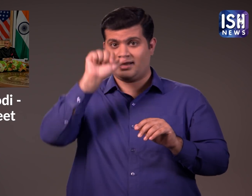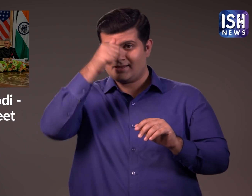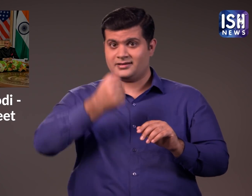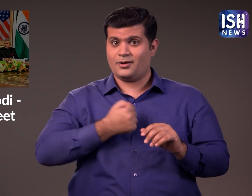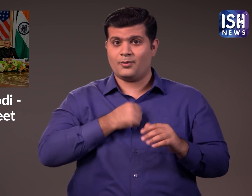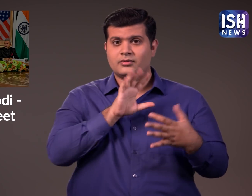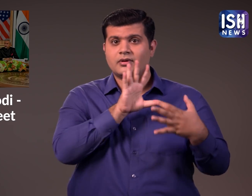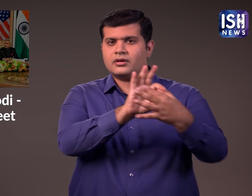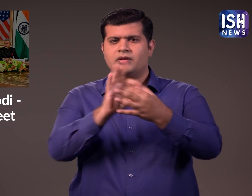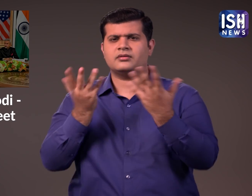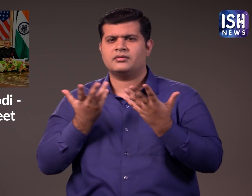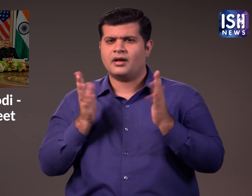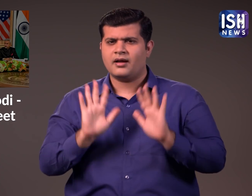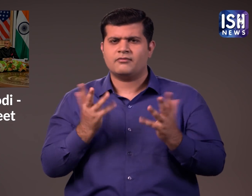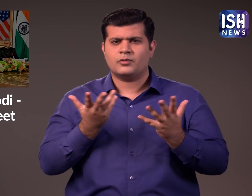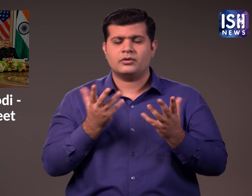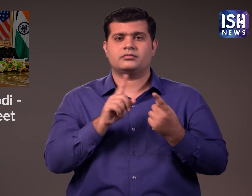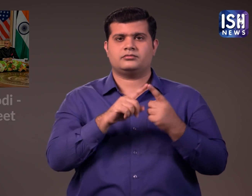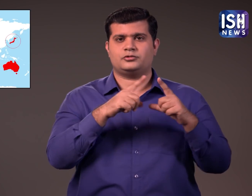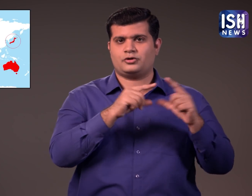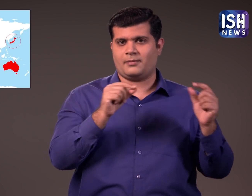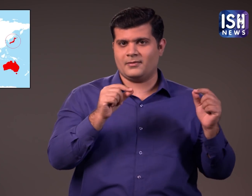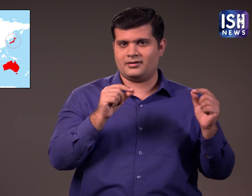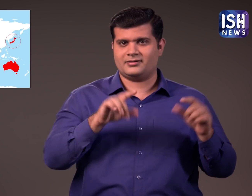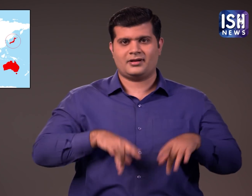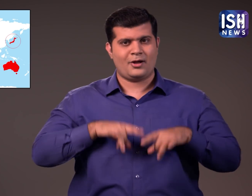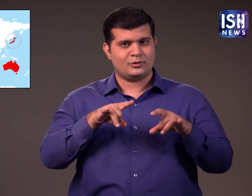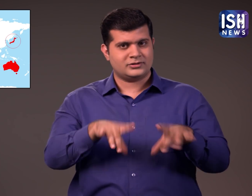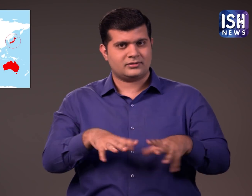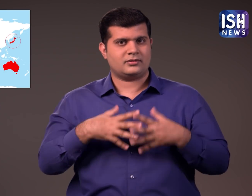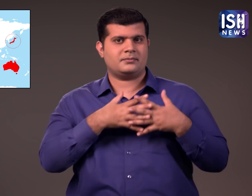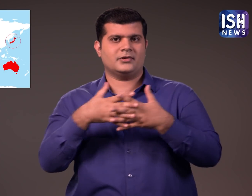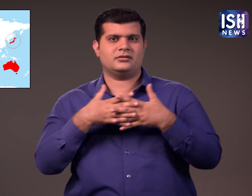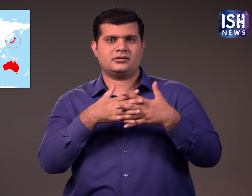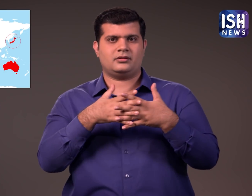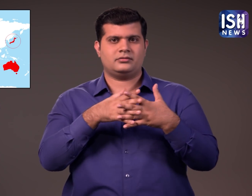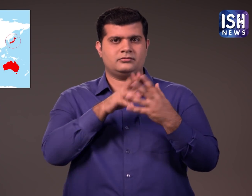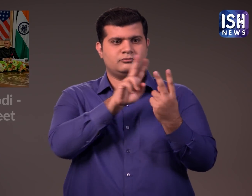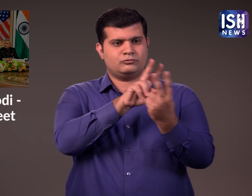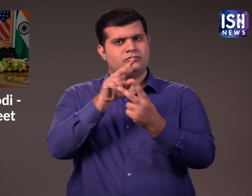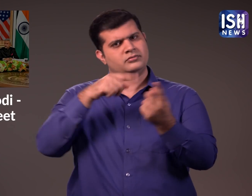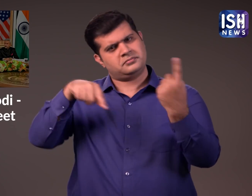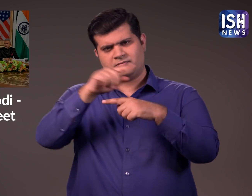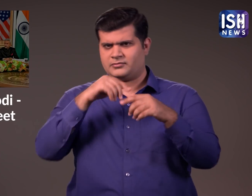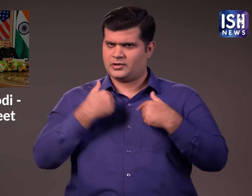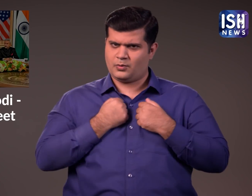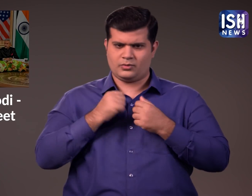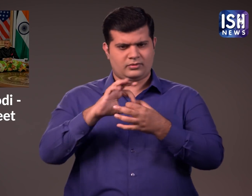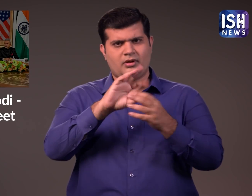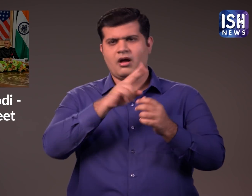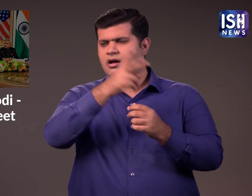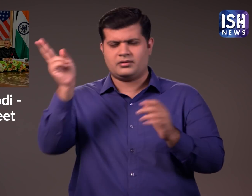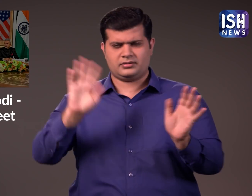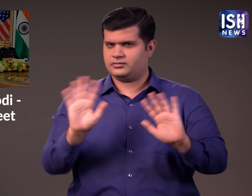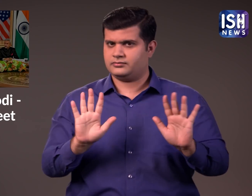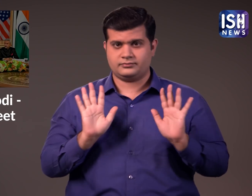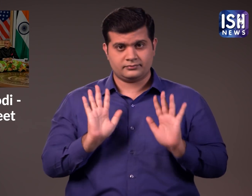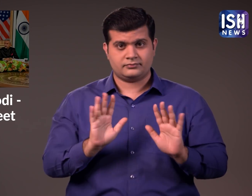India holds such talks with Japan, Australia and US .